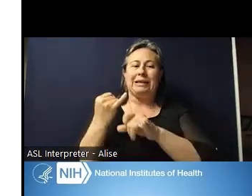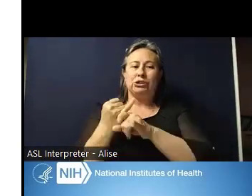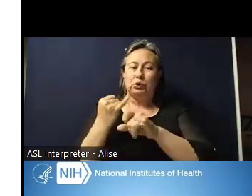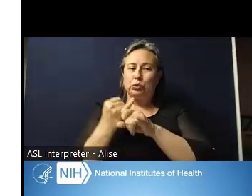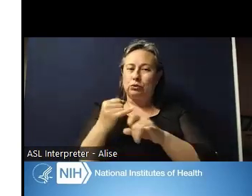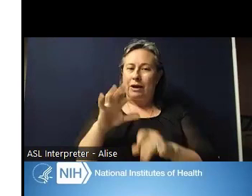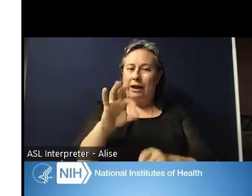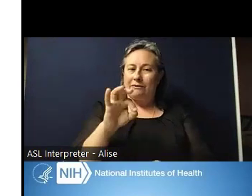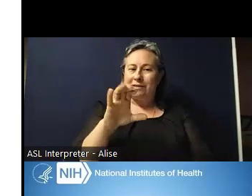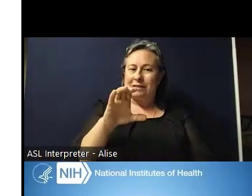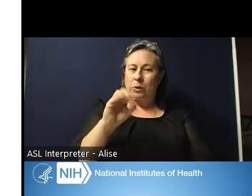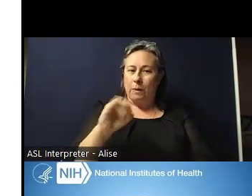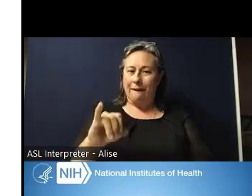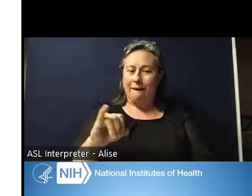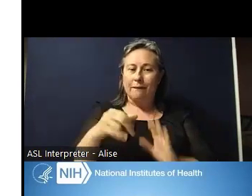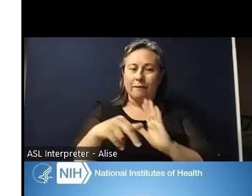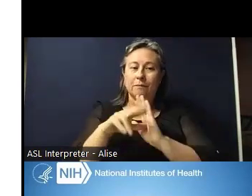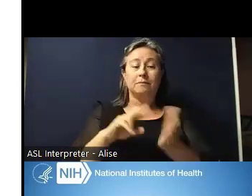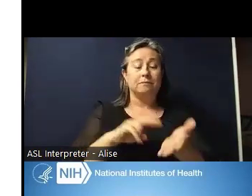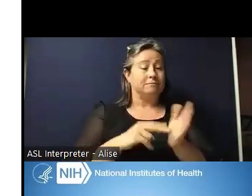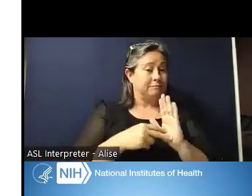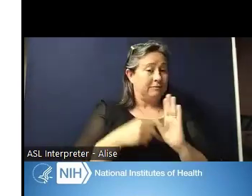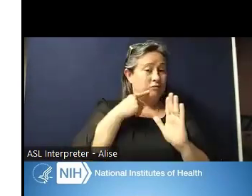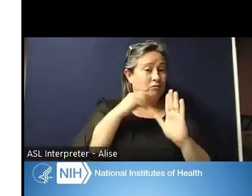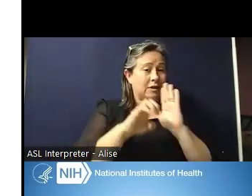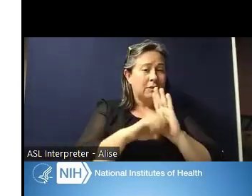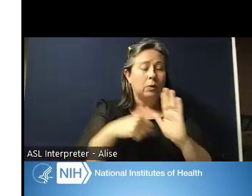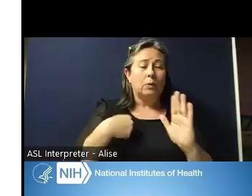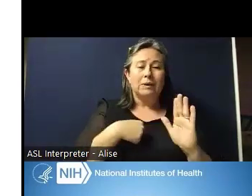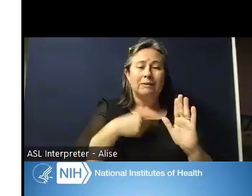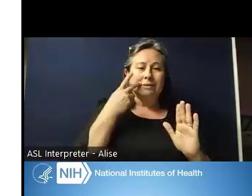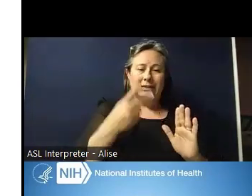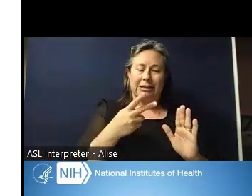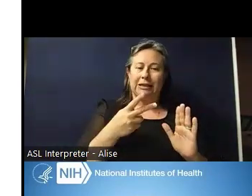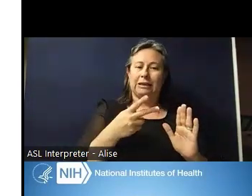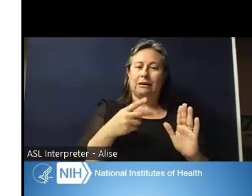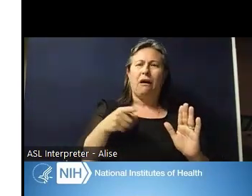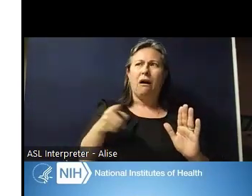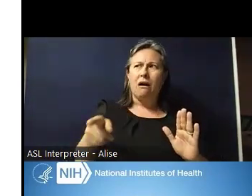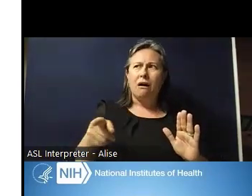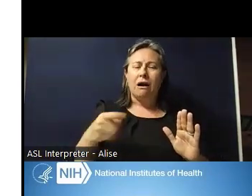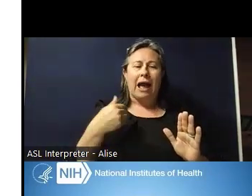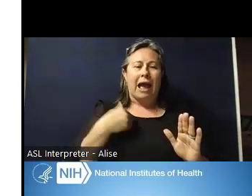For example, we have seen an investigator with equity interest in foreign companies